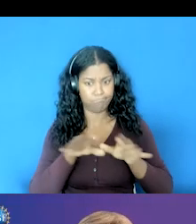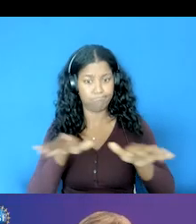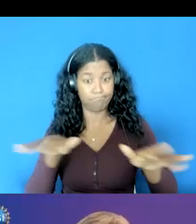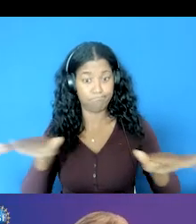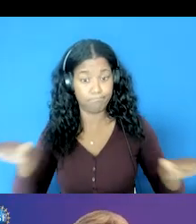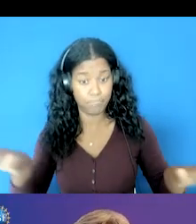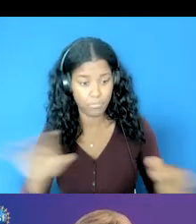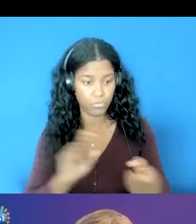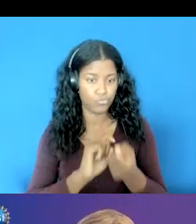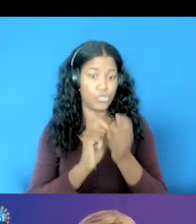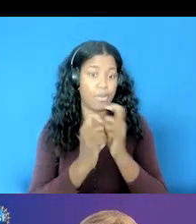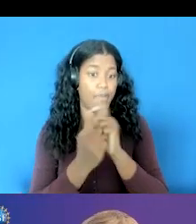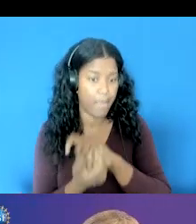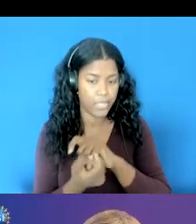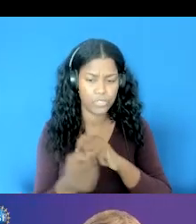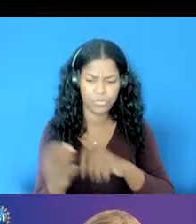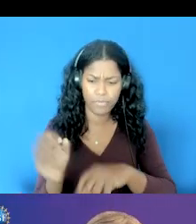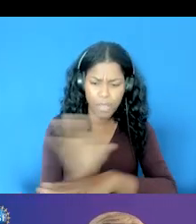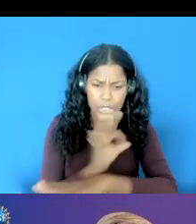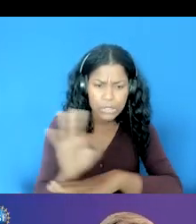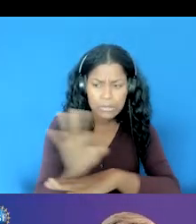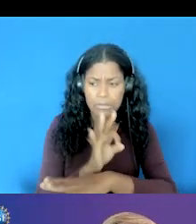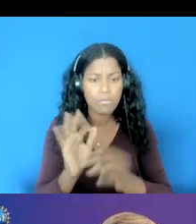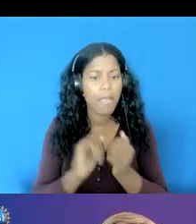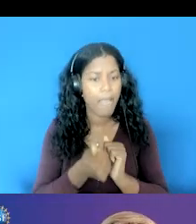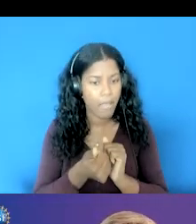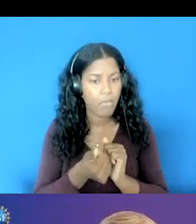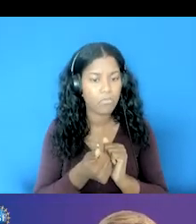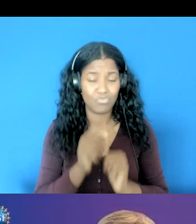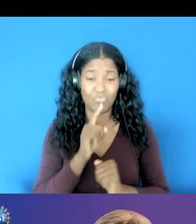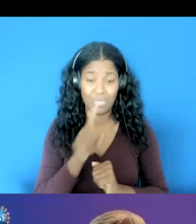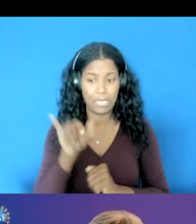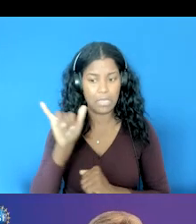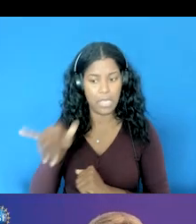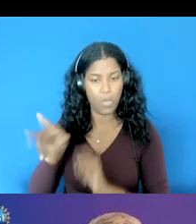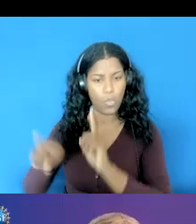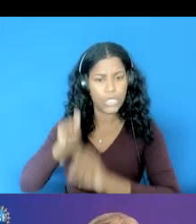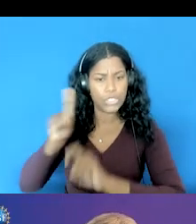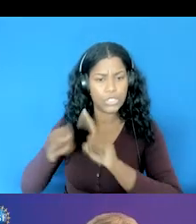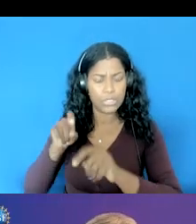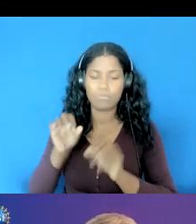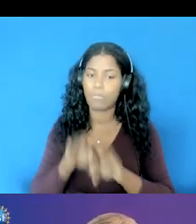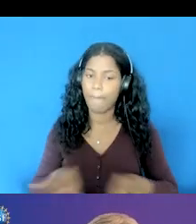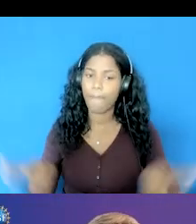and spread, and function in hosts? And addressing these kinds of questions requires trans-disciplinary approaches